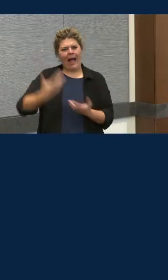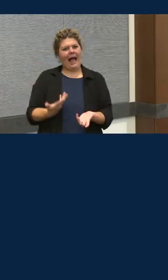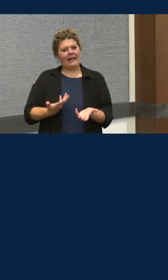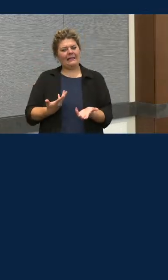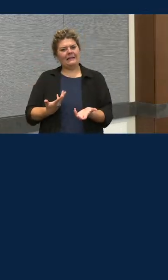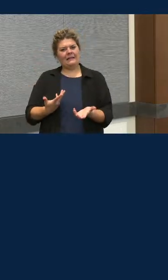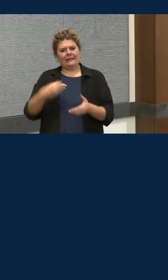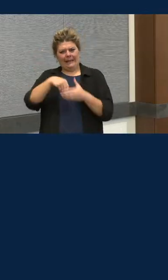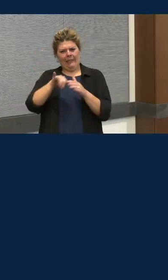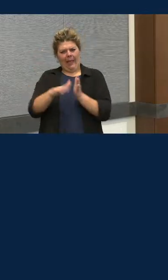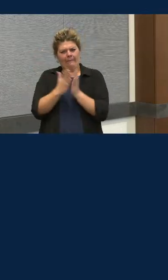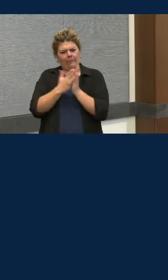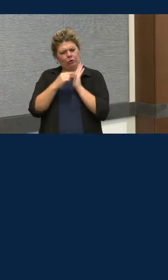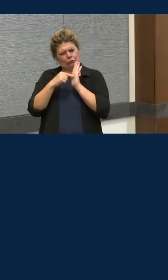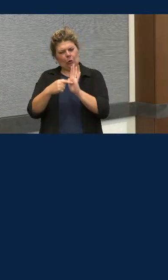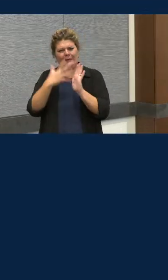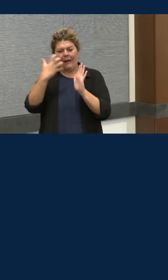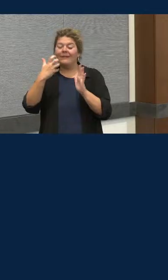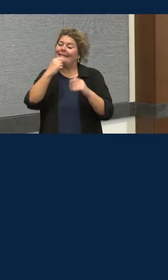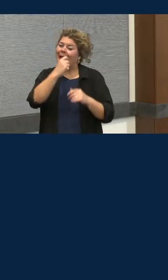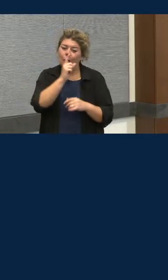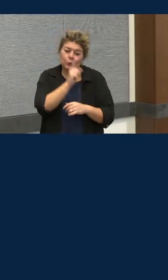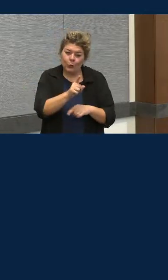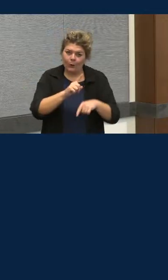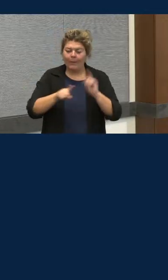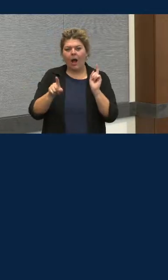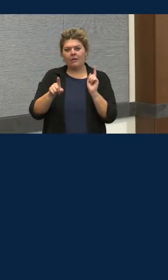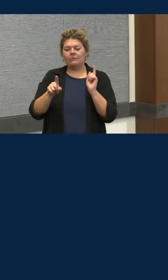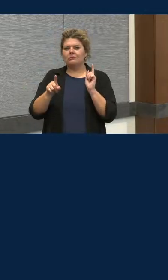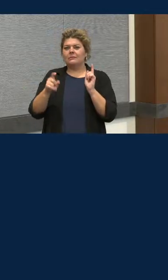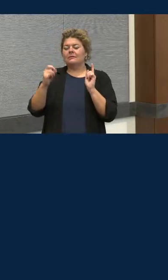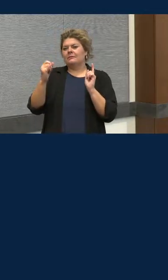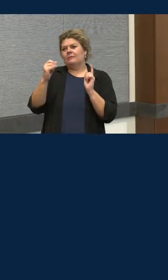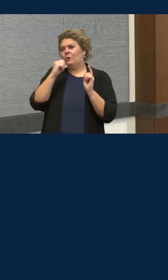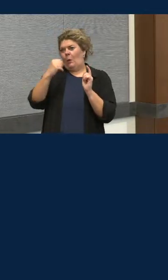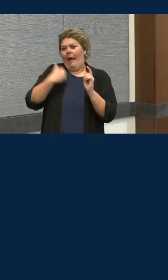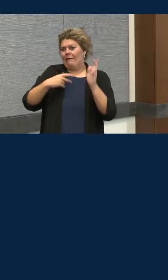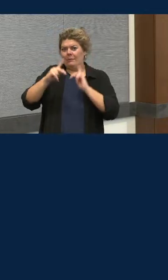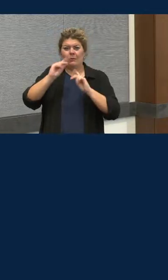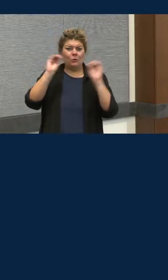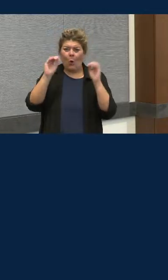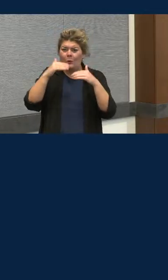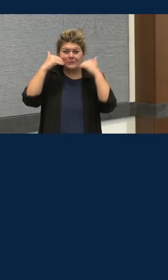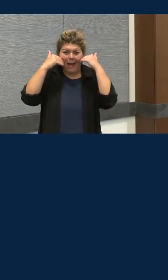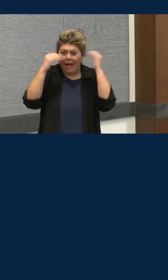book, it's some true. But, you know, you don't have people